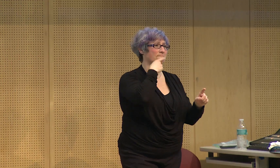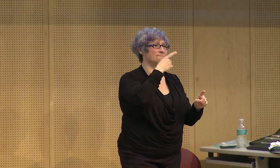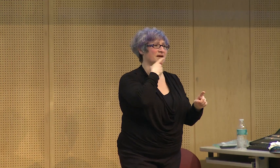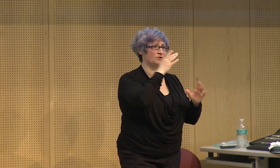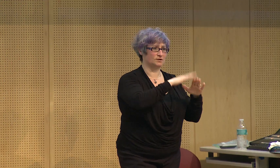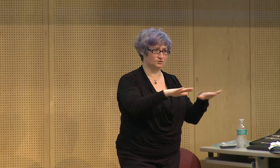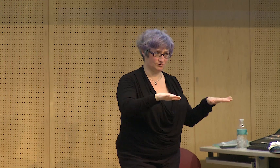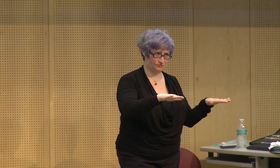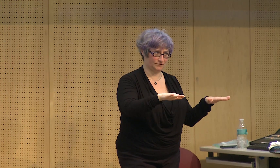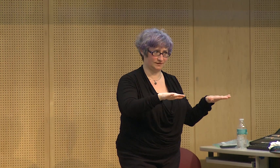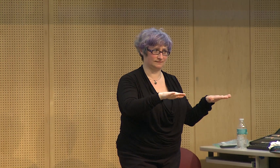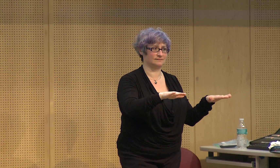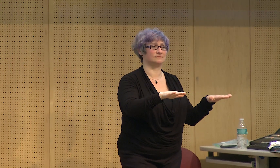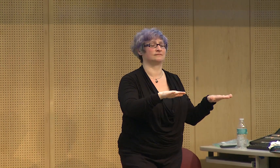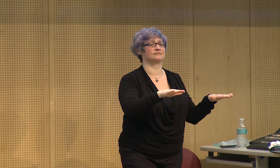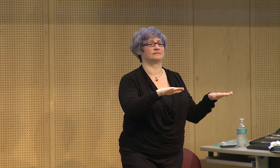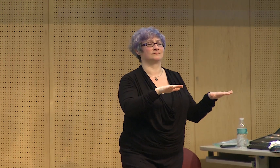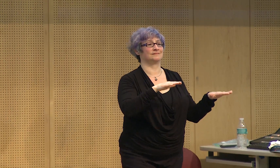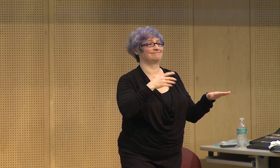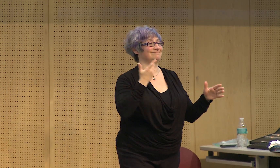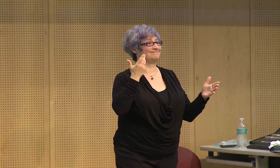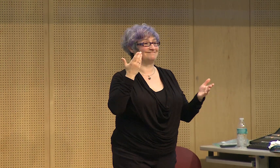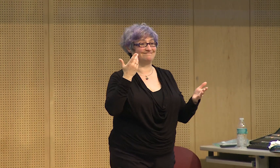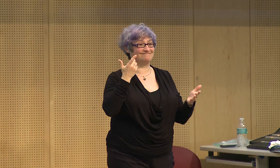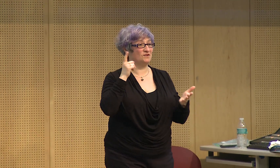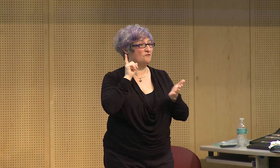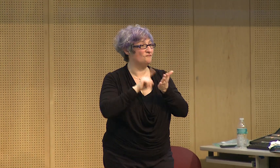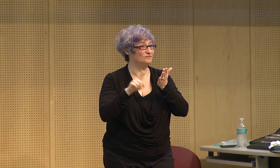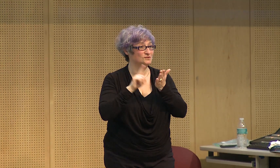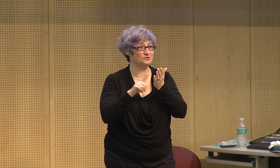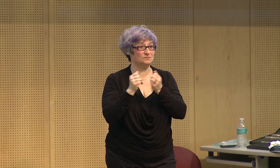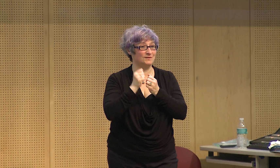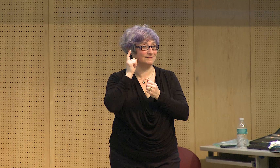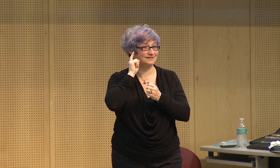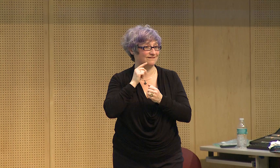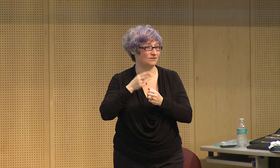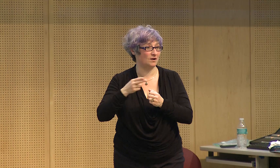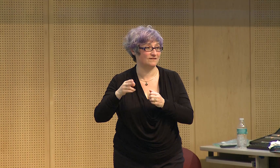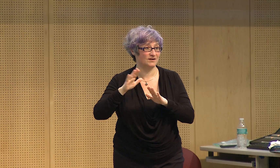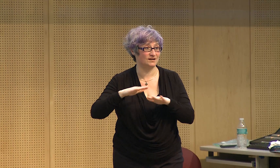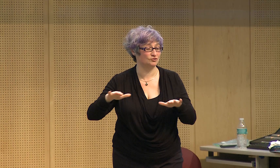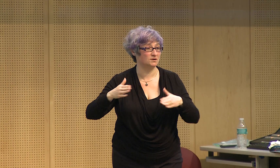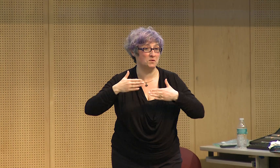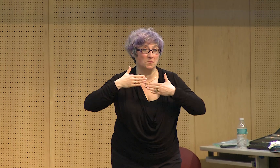There is a rich literature that describes math